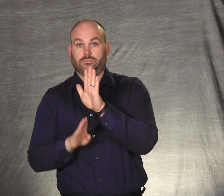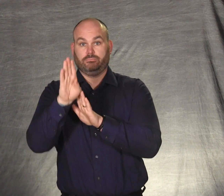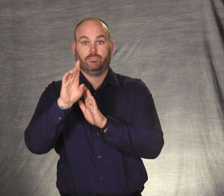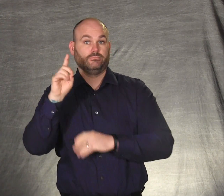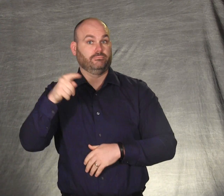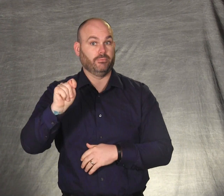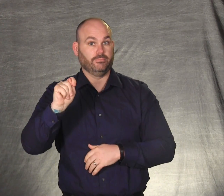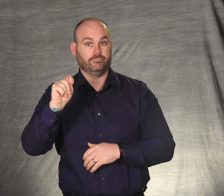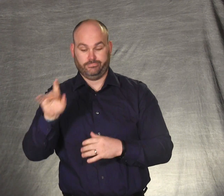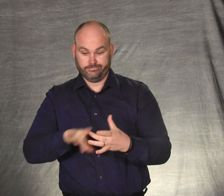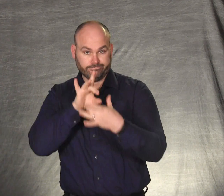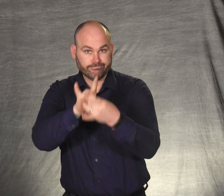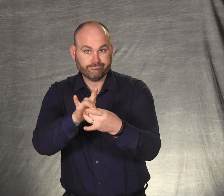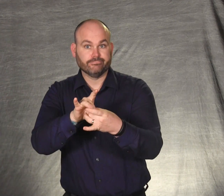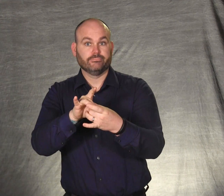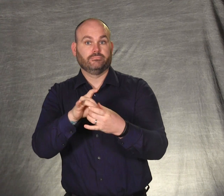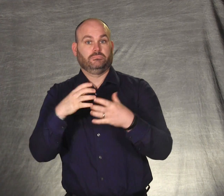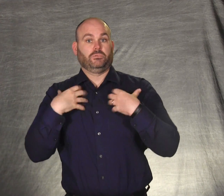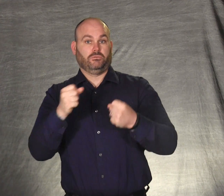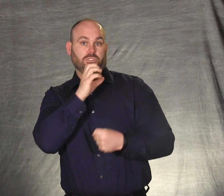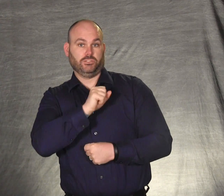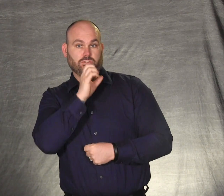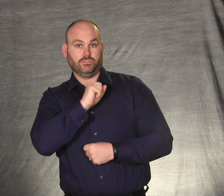of creating a department of healthy aging,